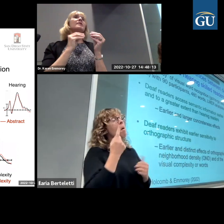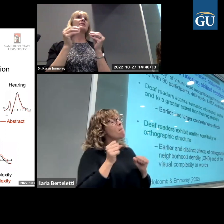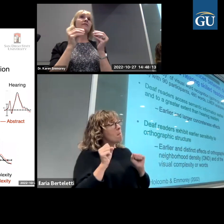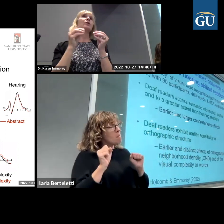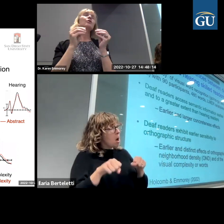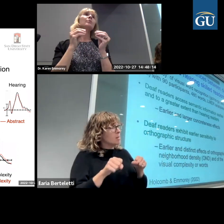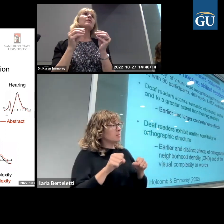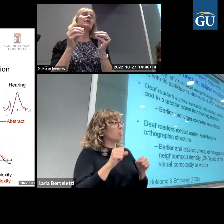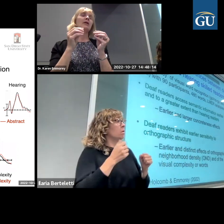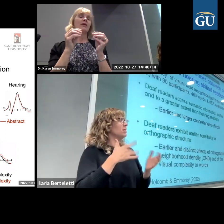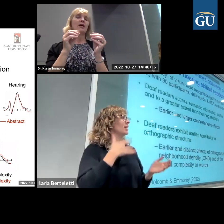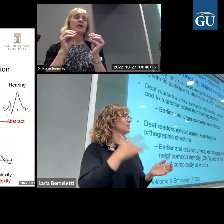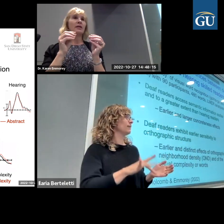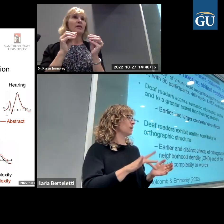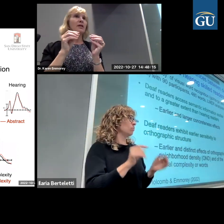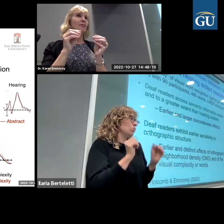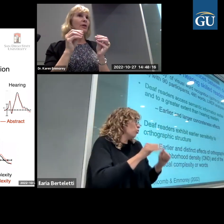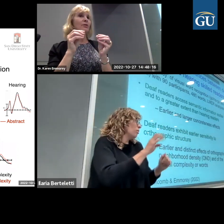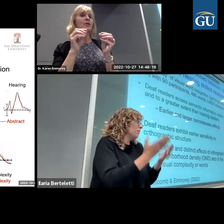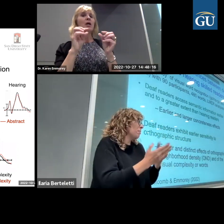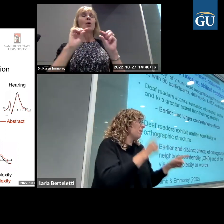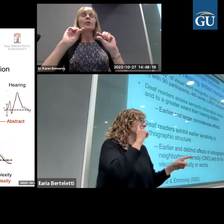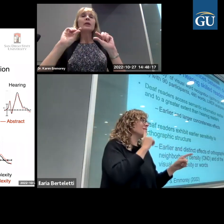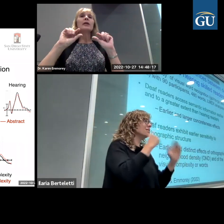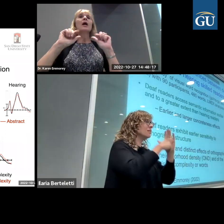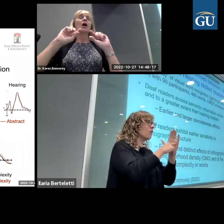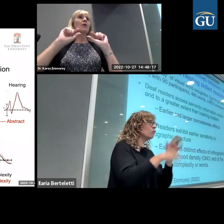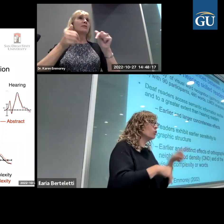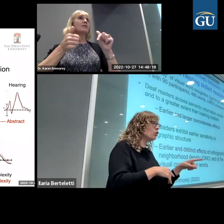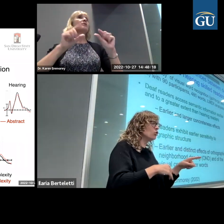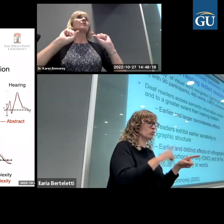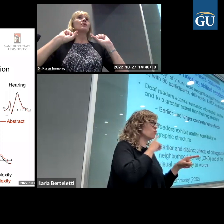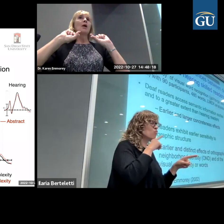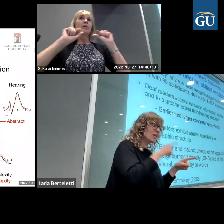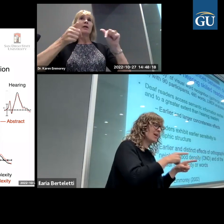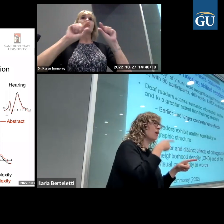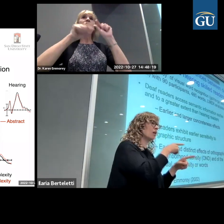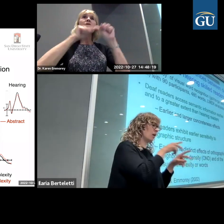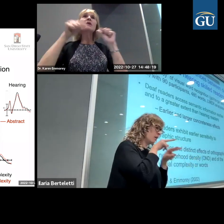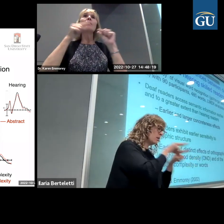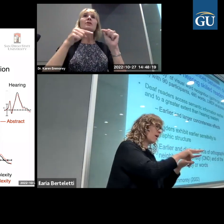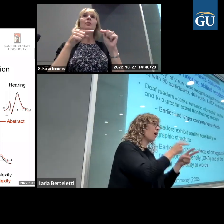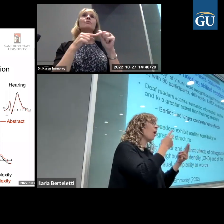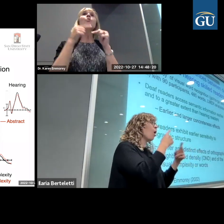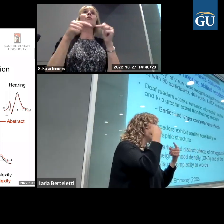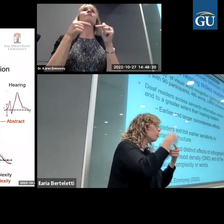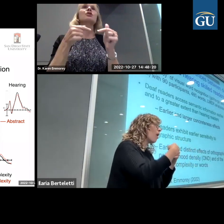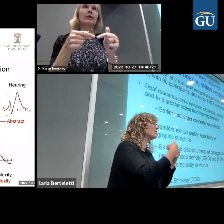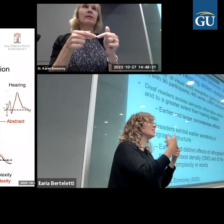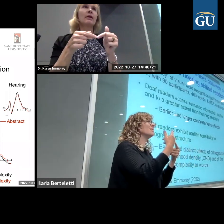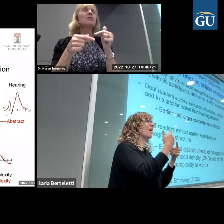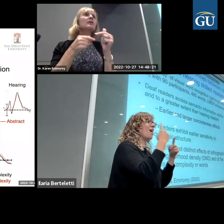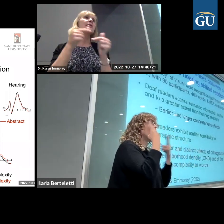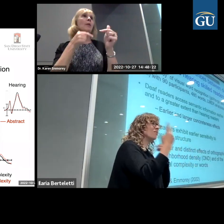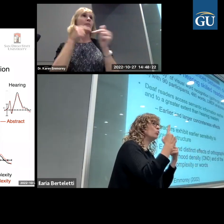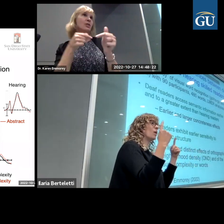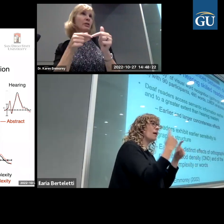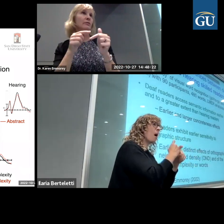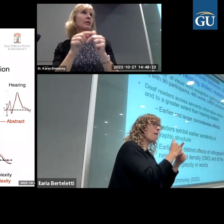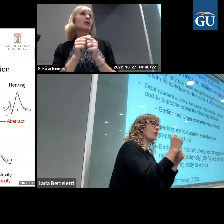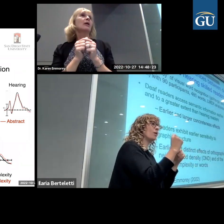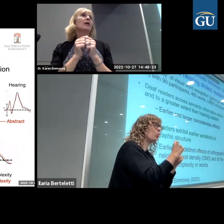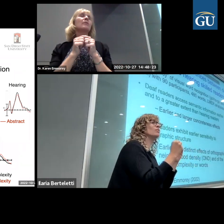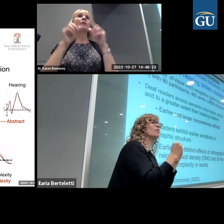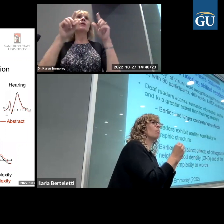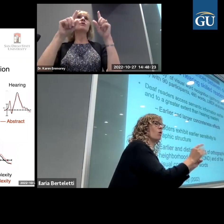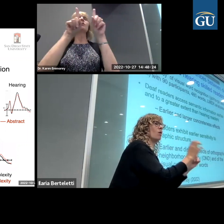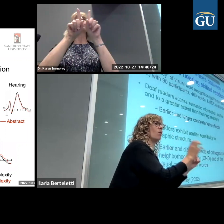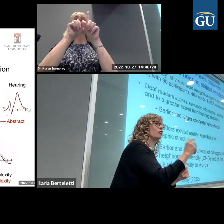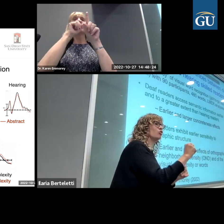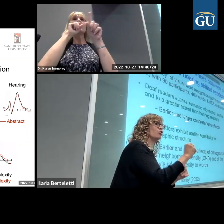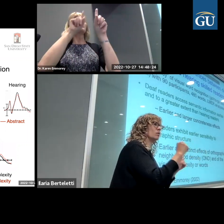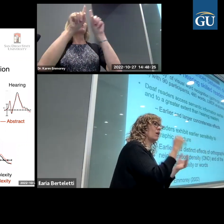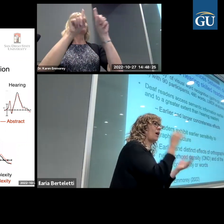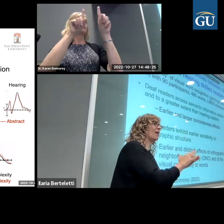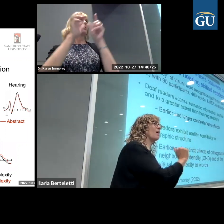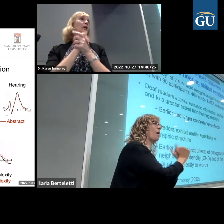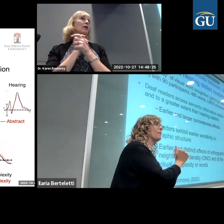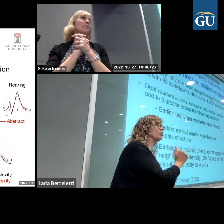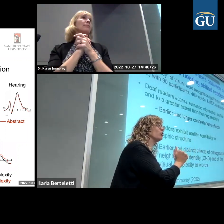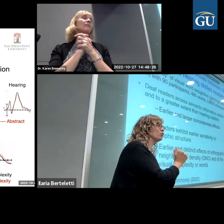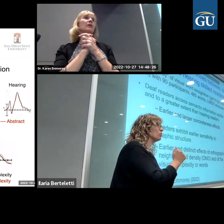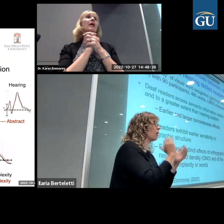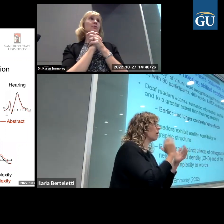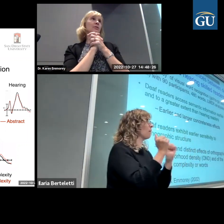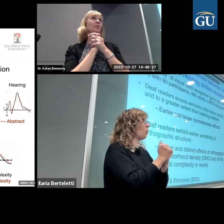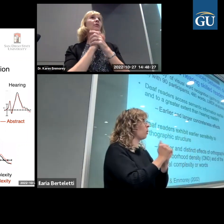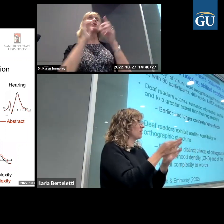um compared to very simple um letters where there's lots of competition for the different visual features. So there may be this kind of efficiency that's going on for the deaf readers compared to the here we just just with respect to these um